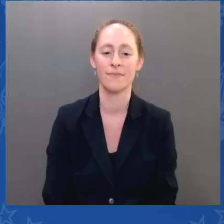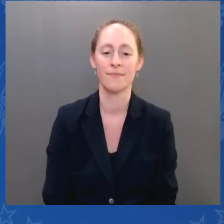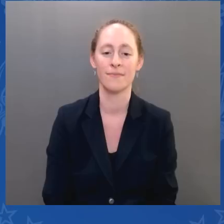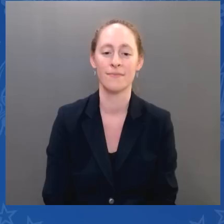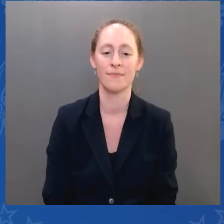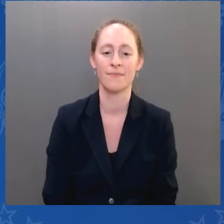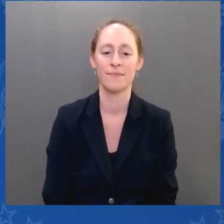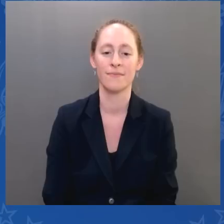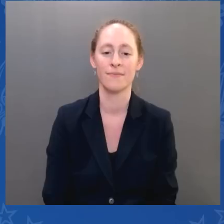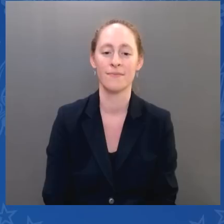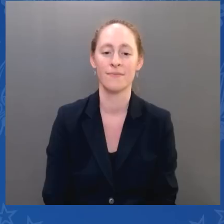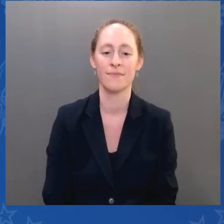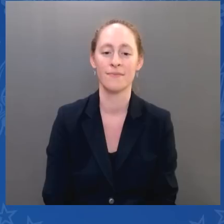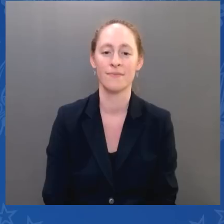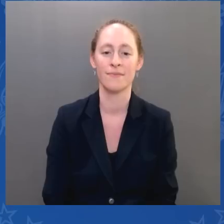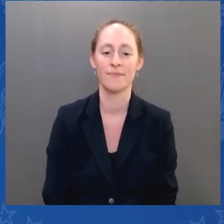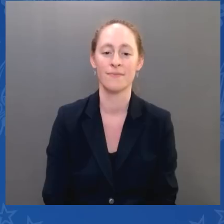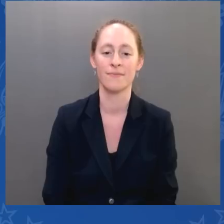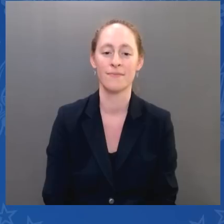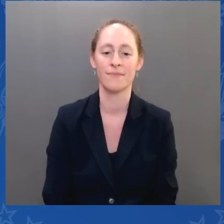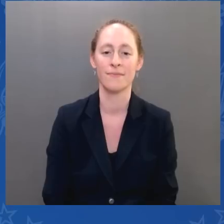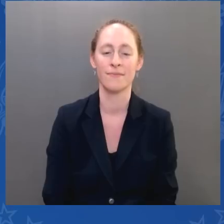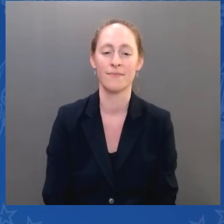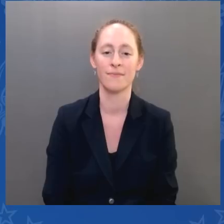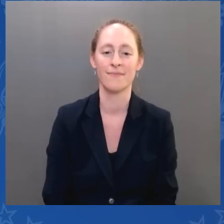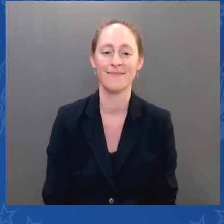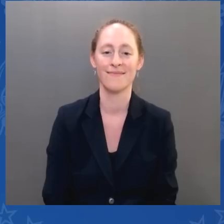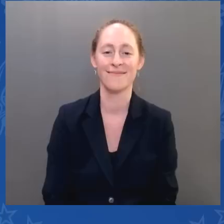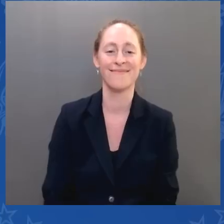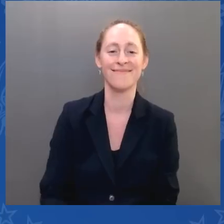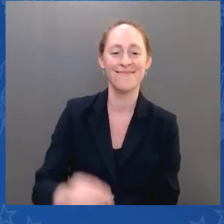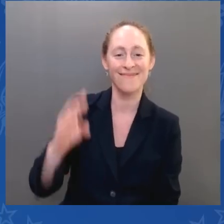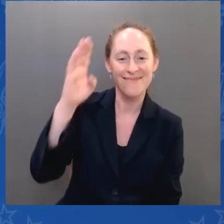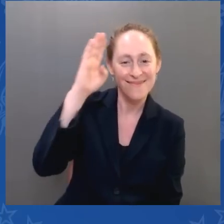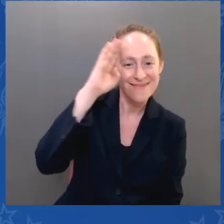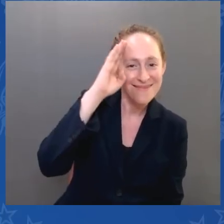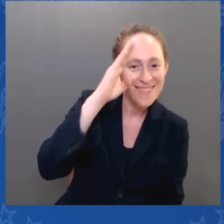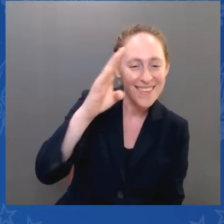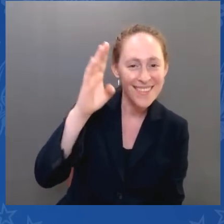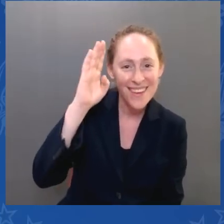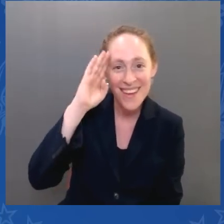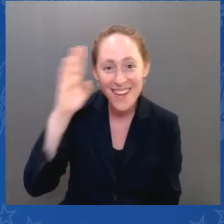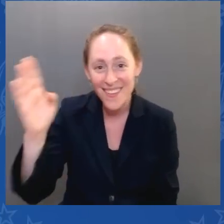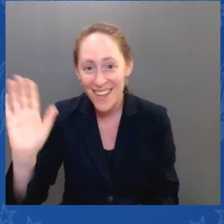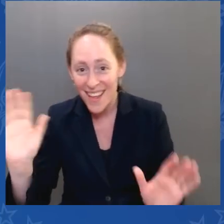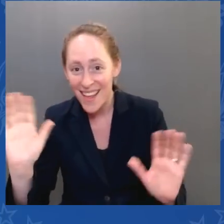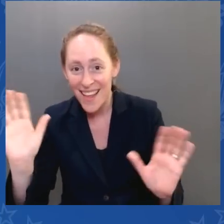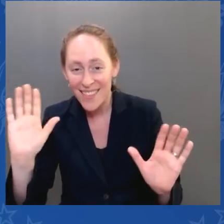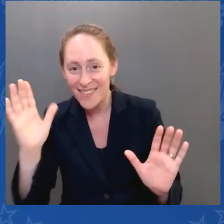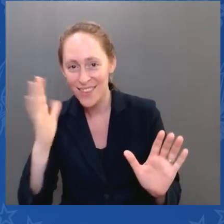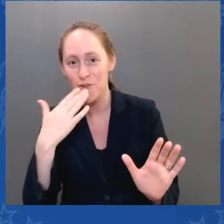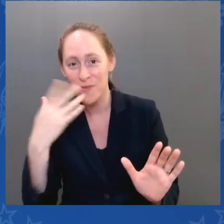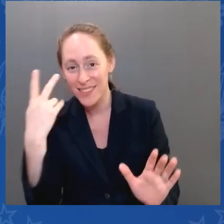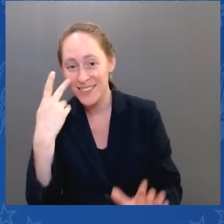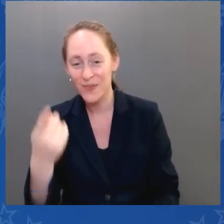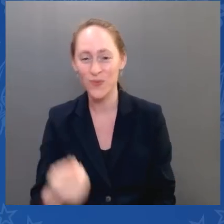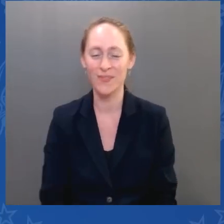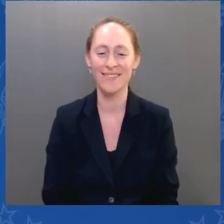Mr. Deese: Hey, Mr. President, it's great to see you. The President: Hey. How you doing? Mr. Deese: Good. We've got members of your economic and energy team here.